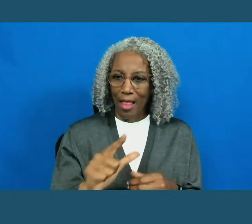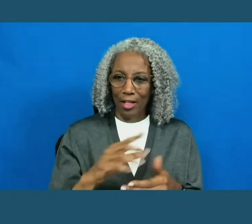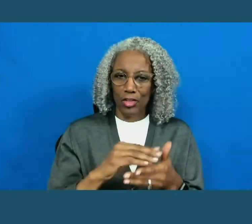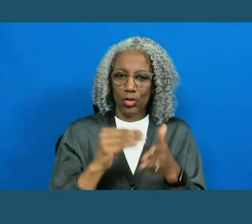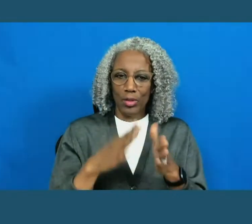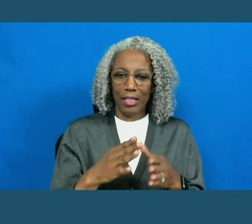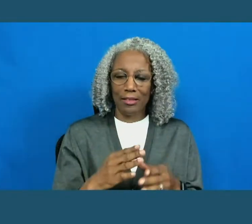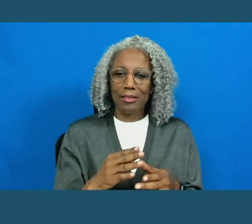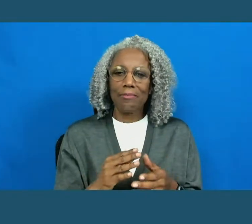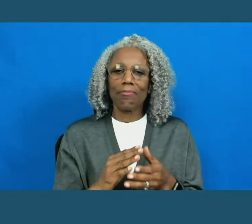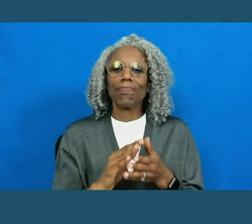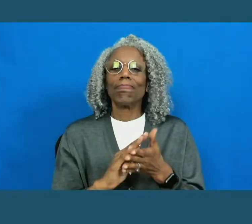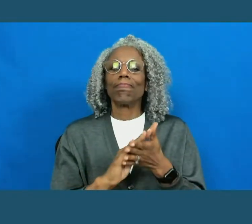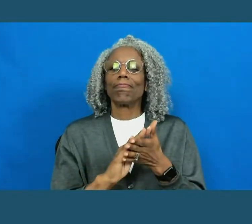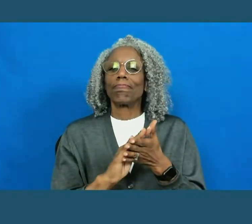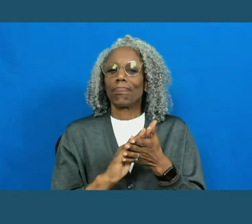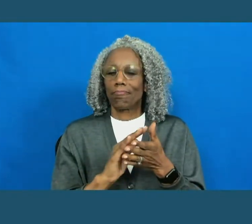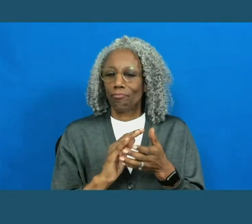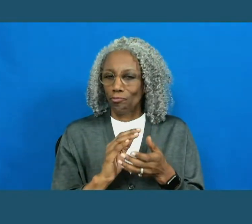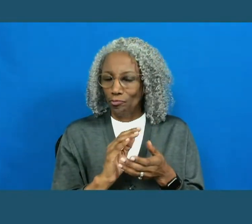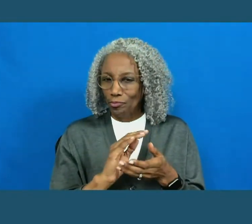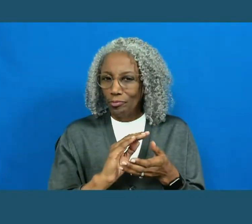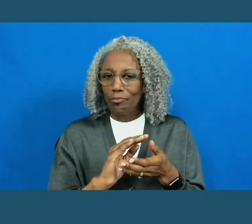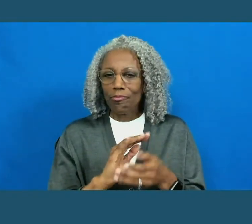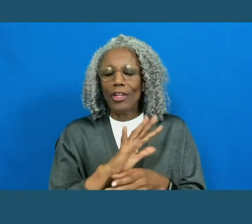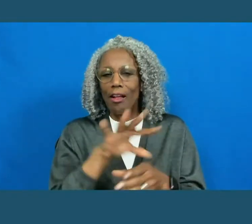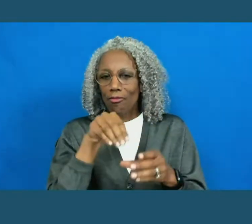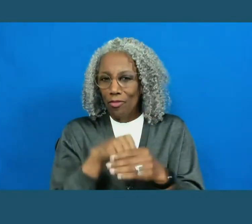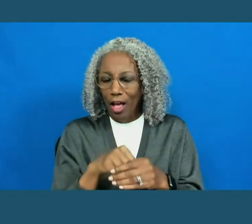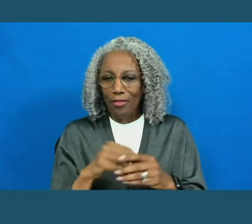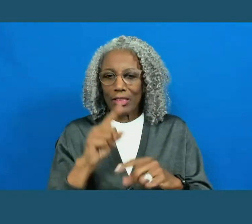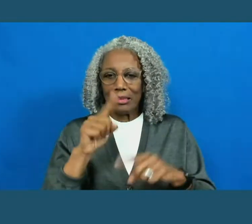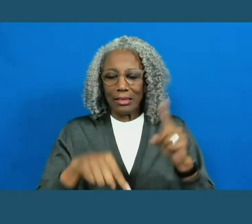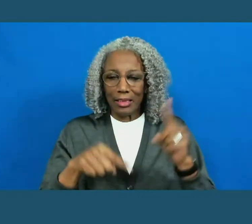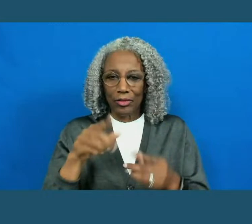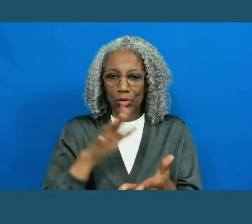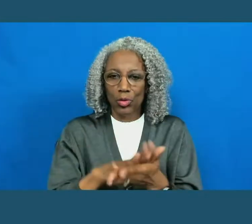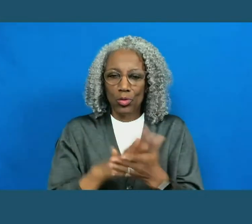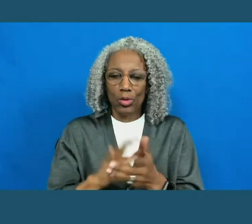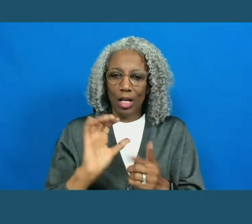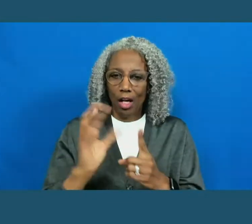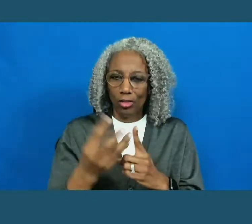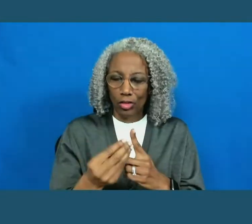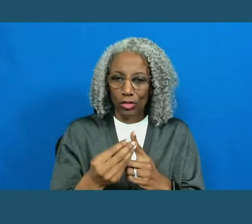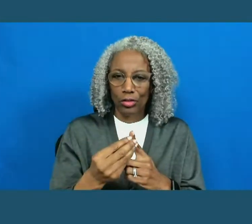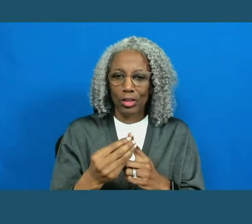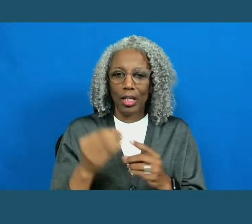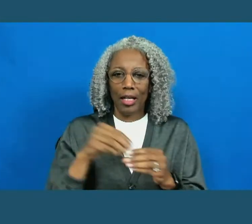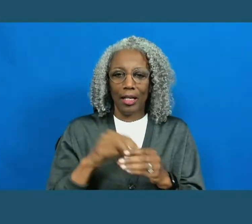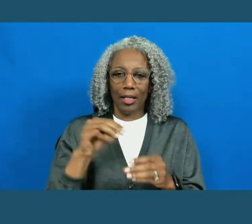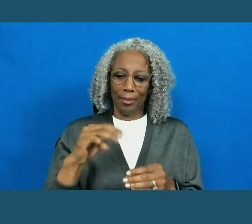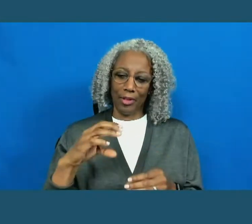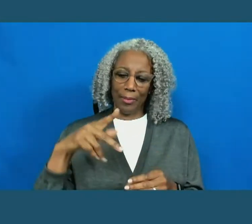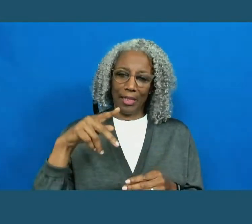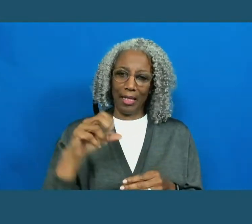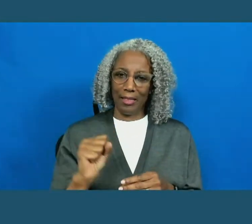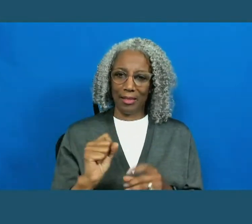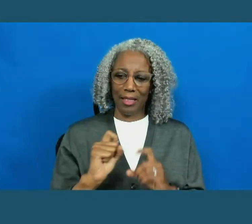consideration as we help pls transform, um into, um to two different school cultures as